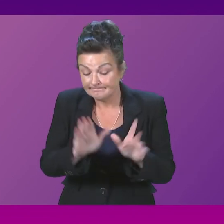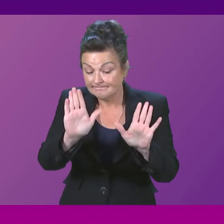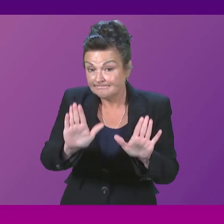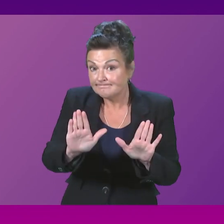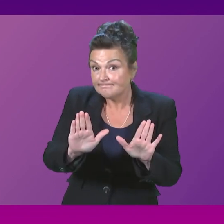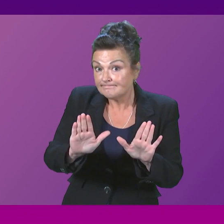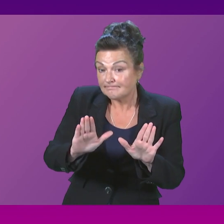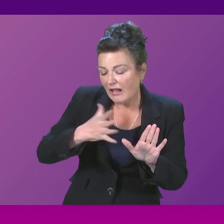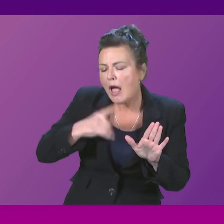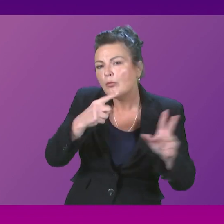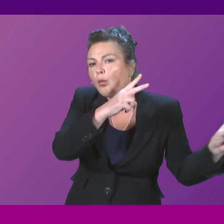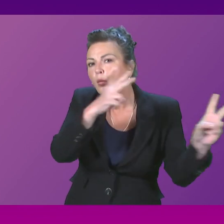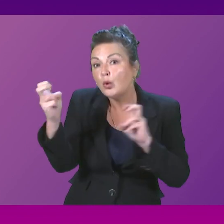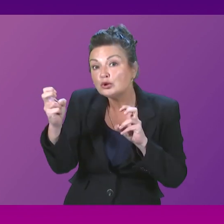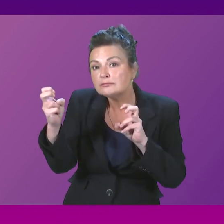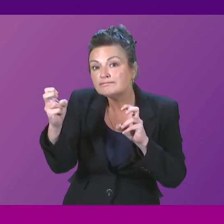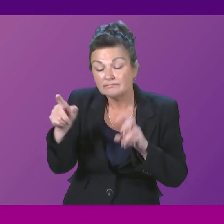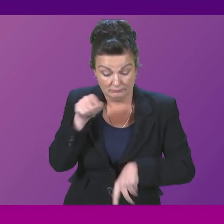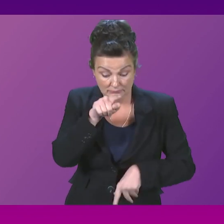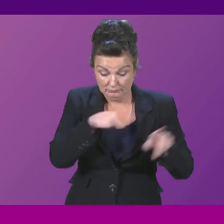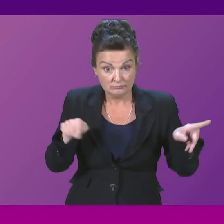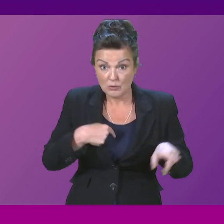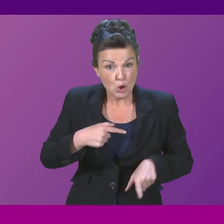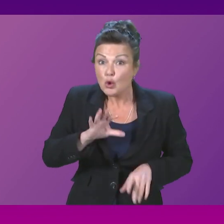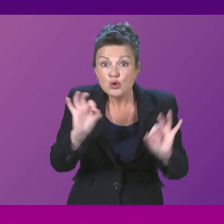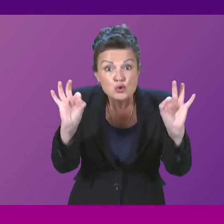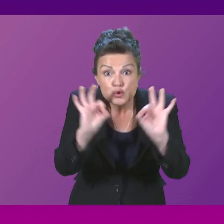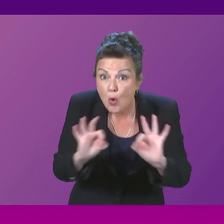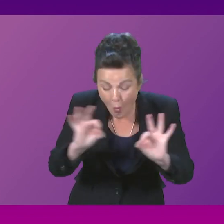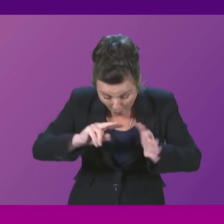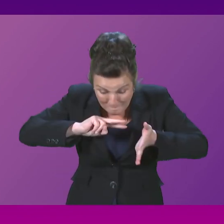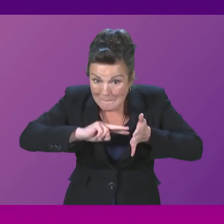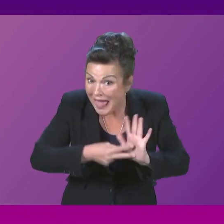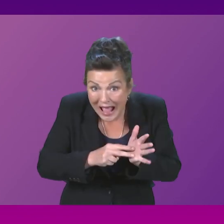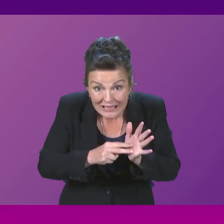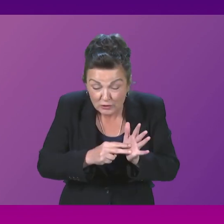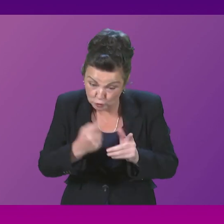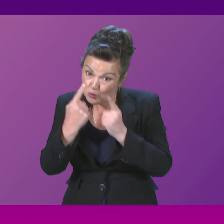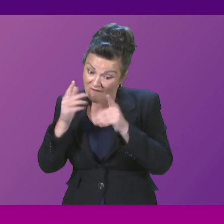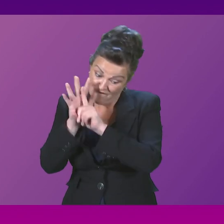“I have no intention of forcing countries to join the euro if they are not willing or